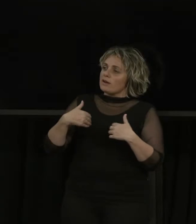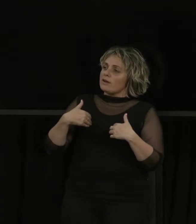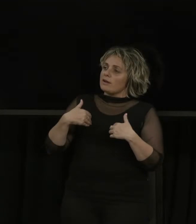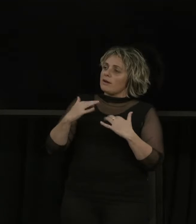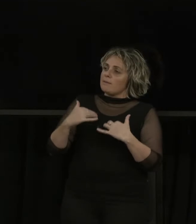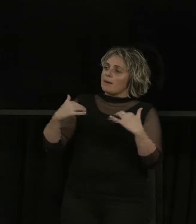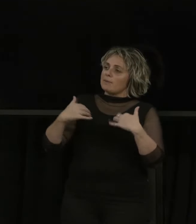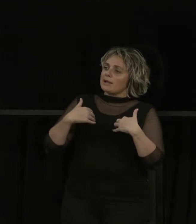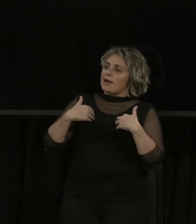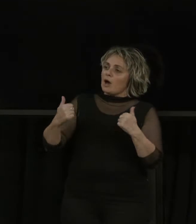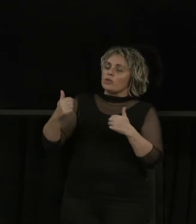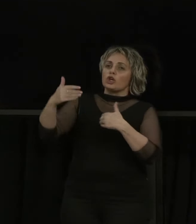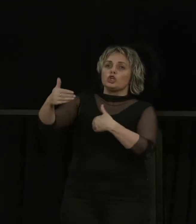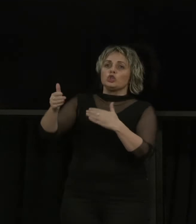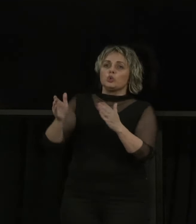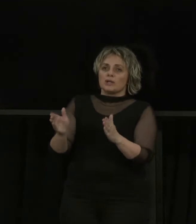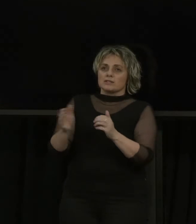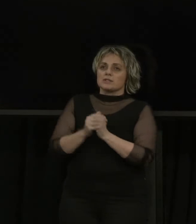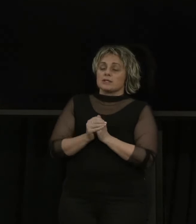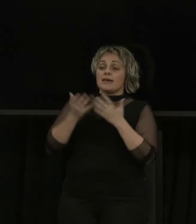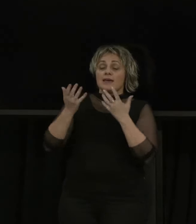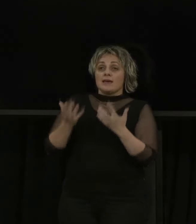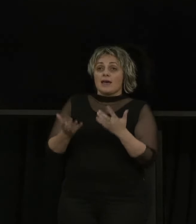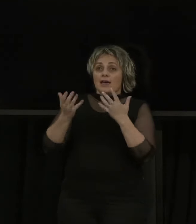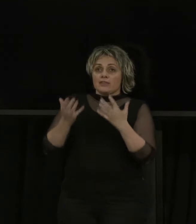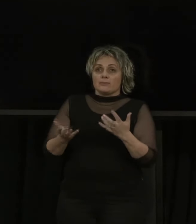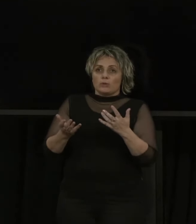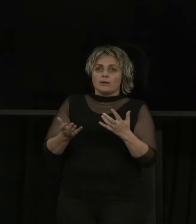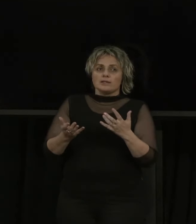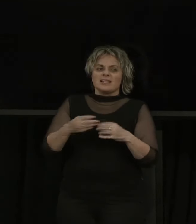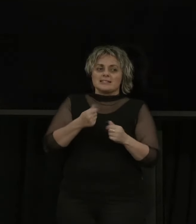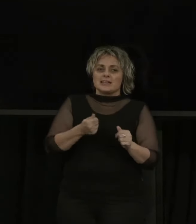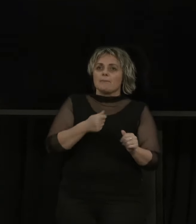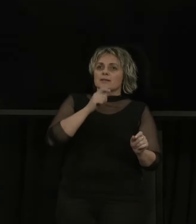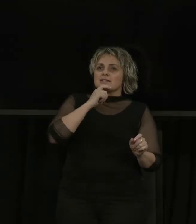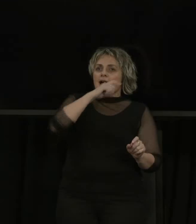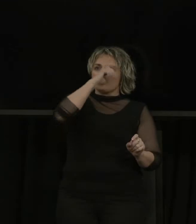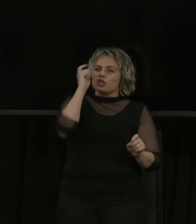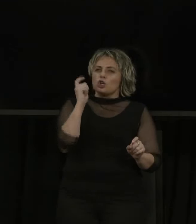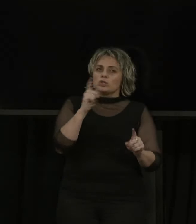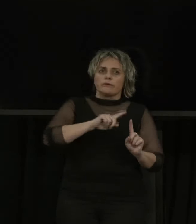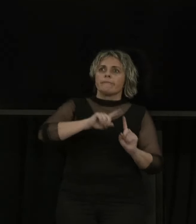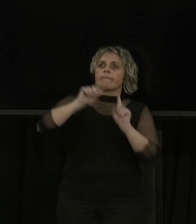needed locally. A question on public health